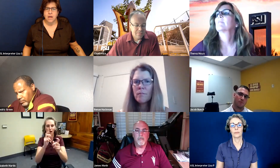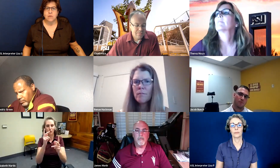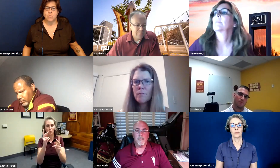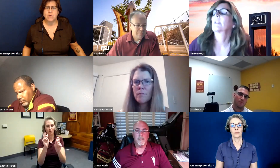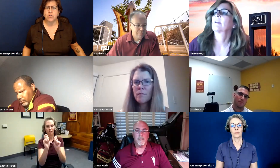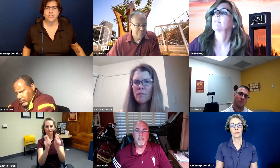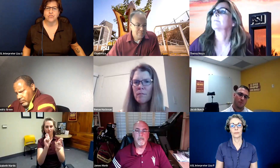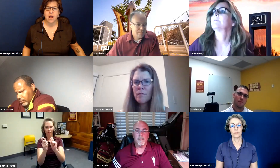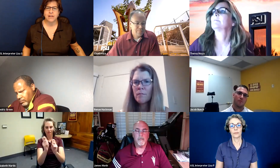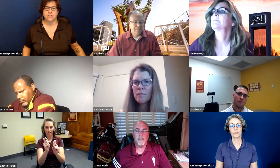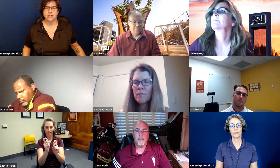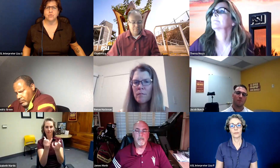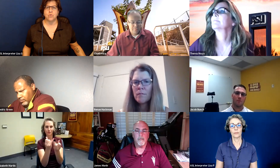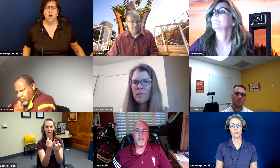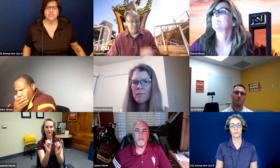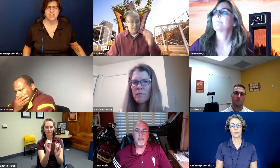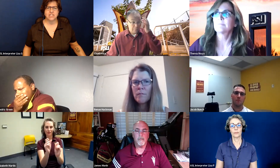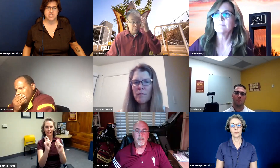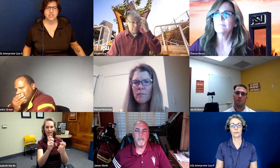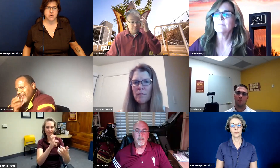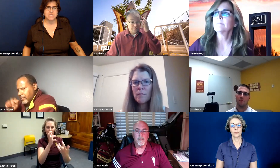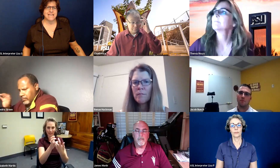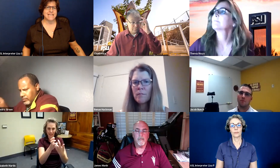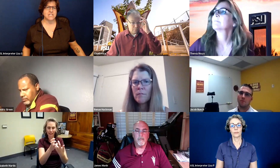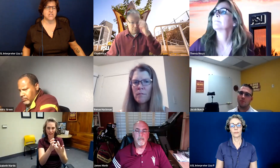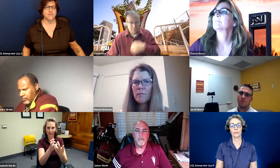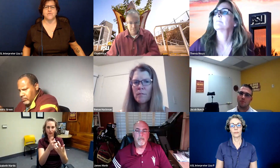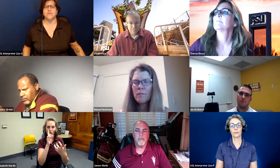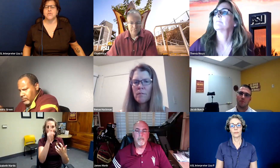And we work to try to adjust those things